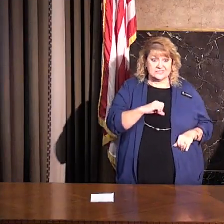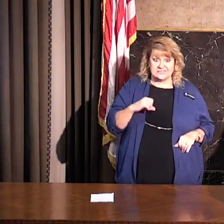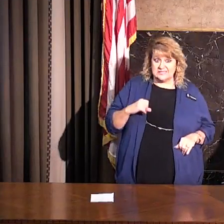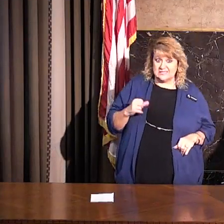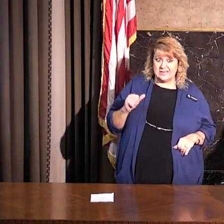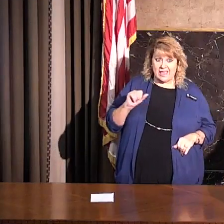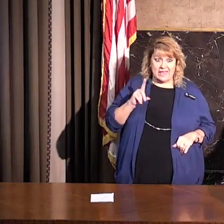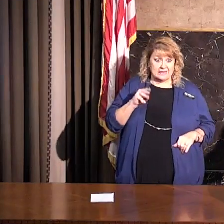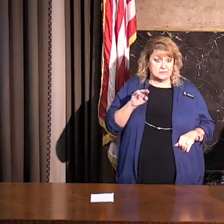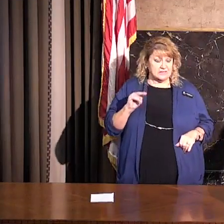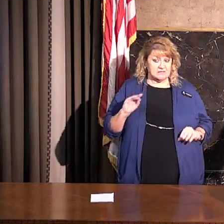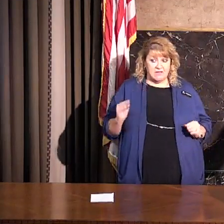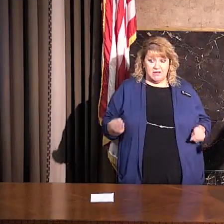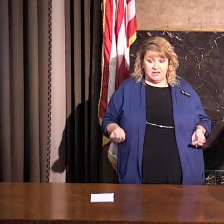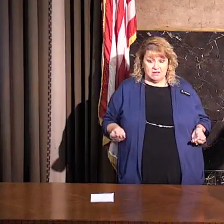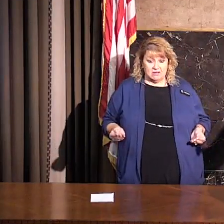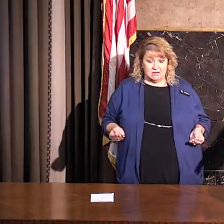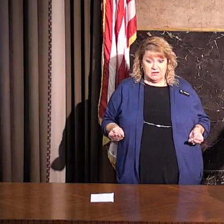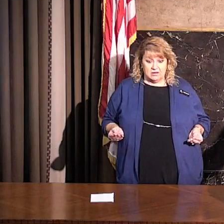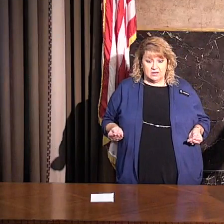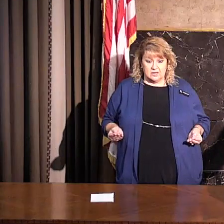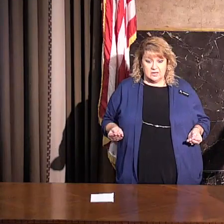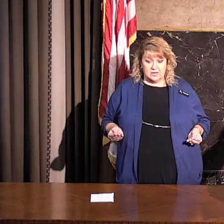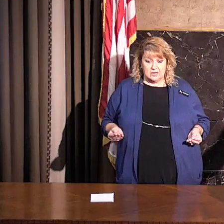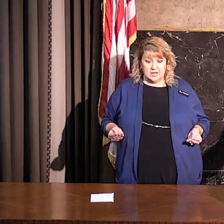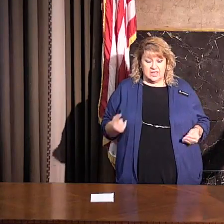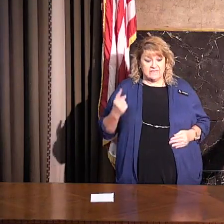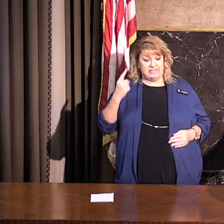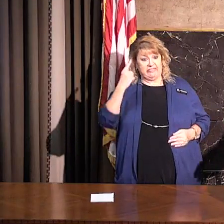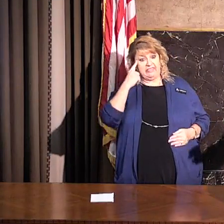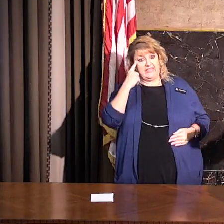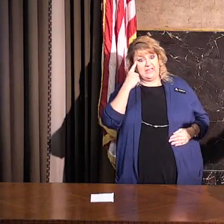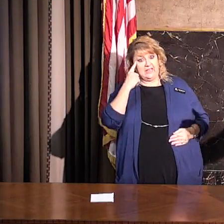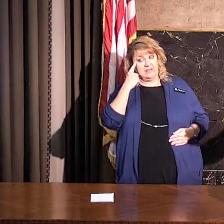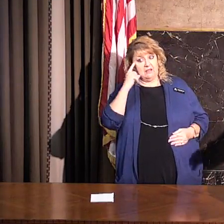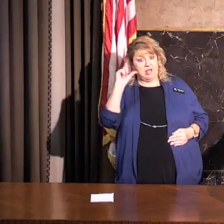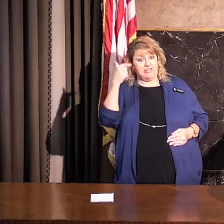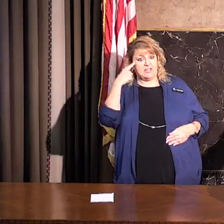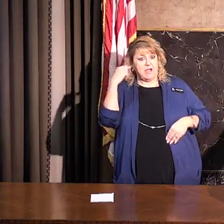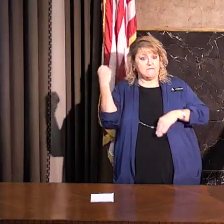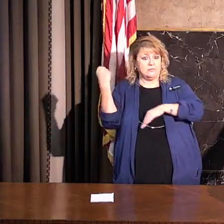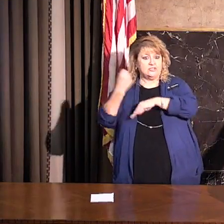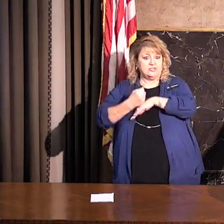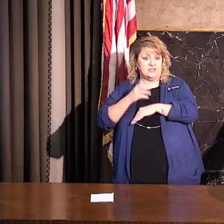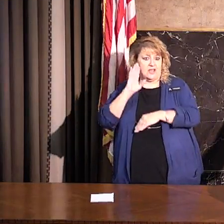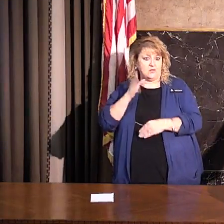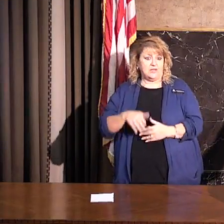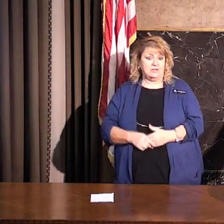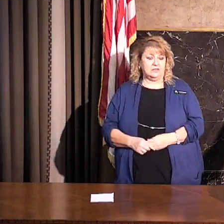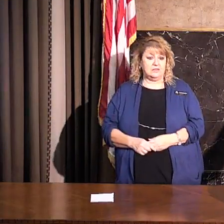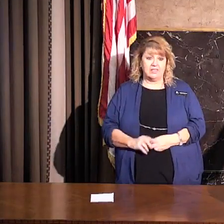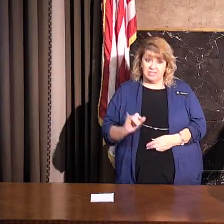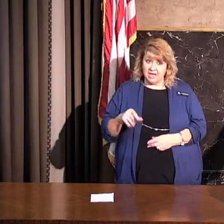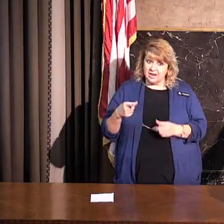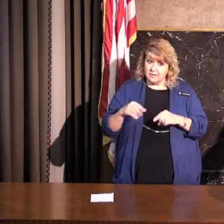senate or administration who even to contemplate a government shutdown which which